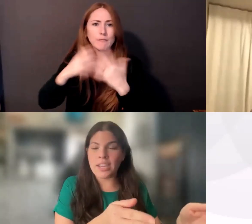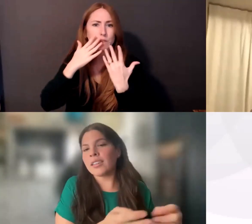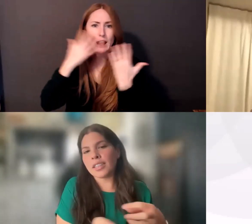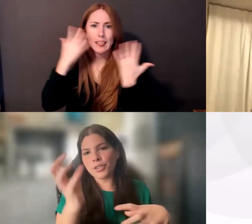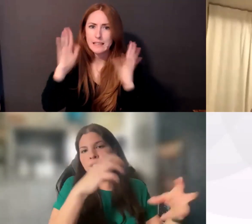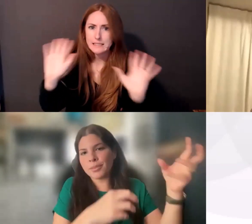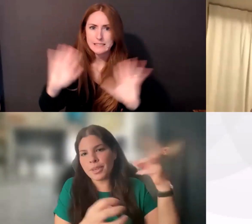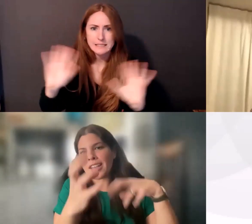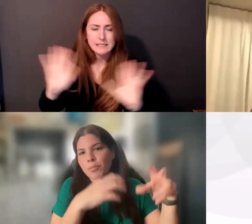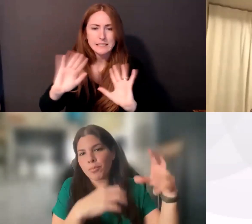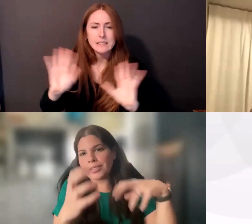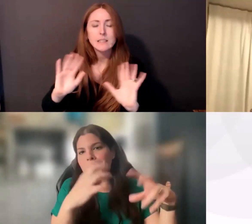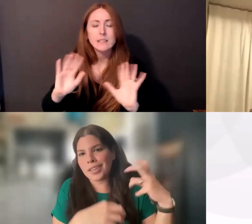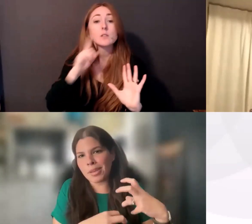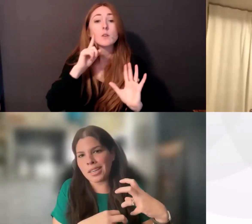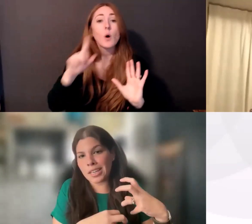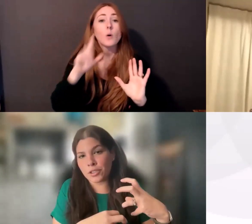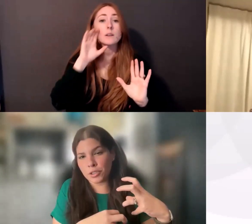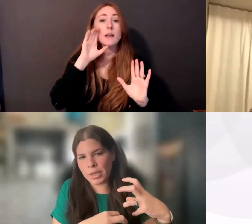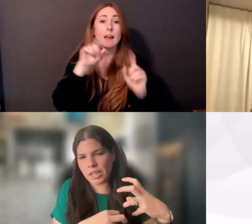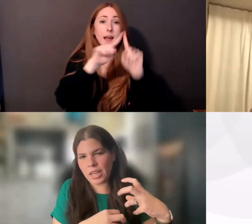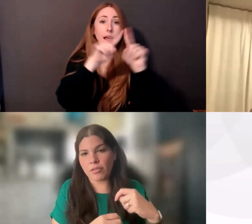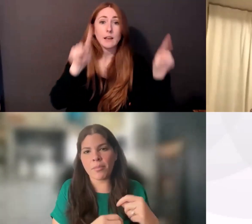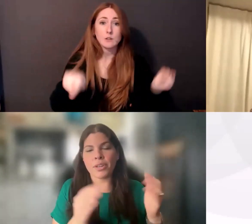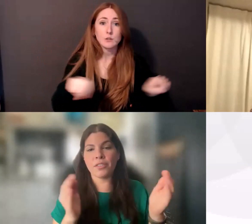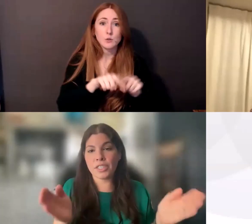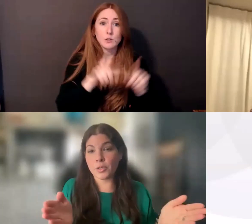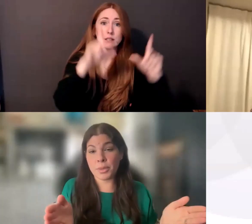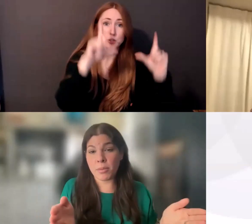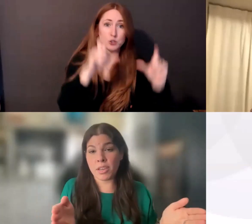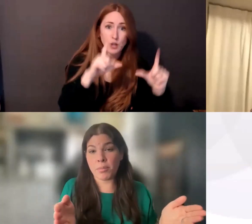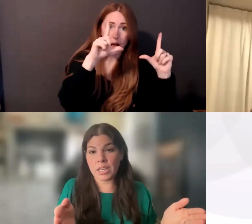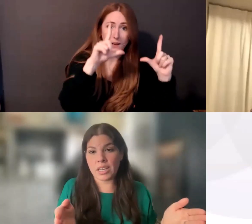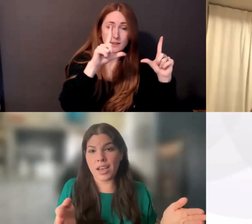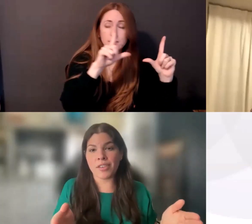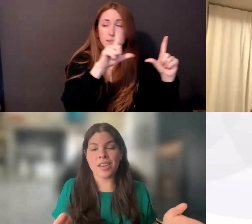unless you're going to be having pieces come in as you're speaking, but if this is becoming a PDF.